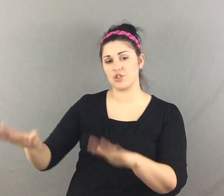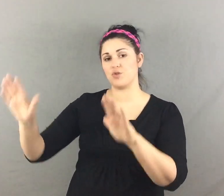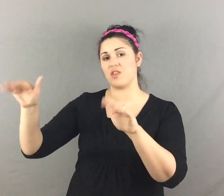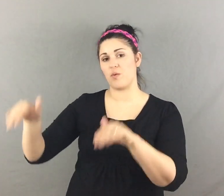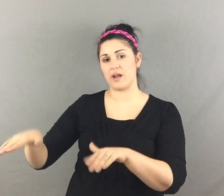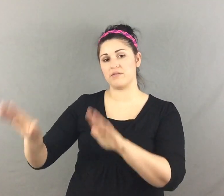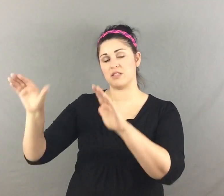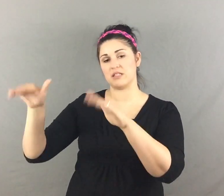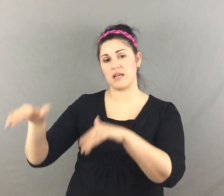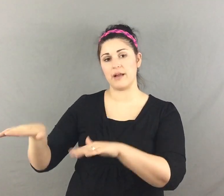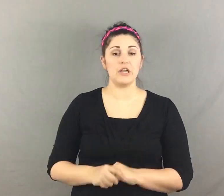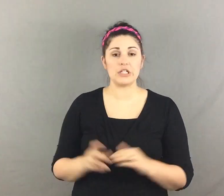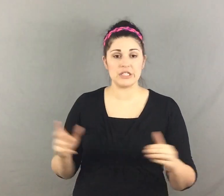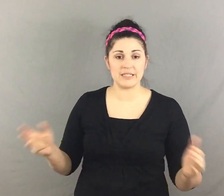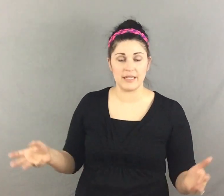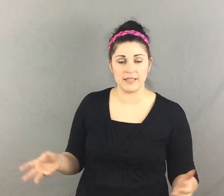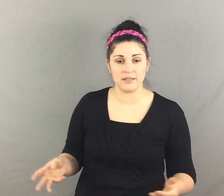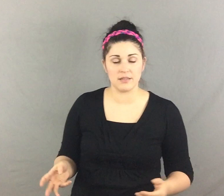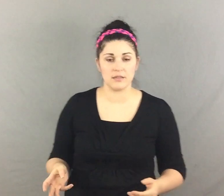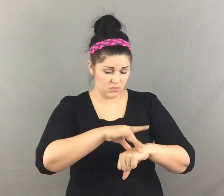You just doing the waves at the side of the sentence.